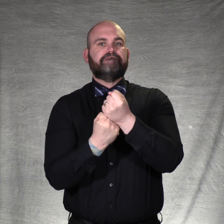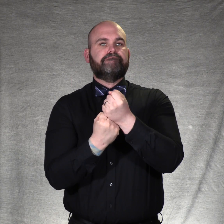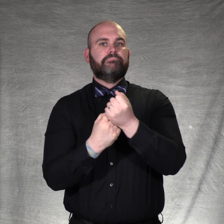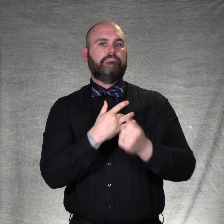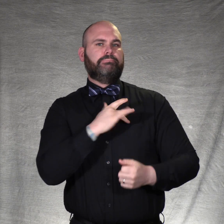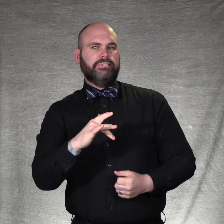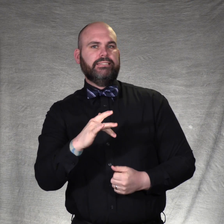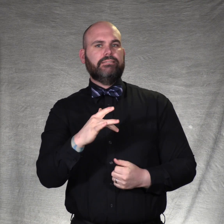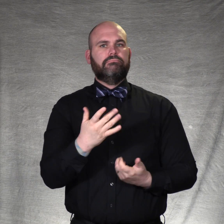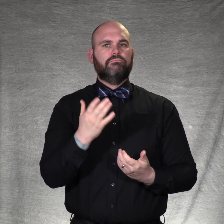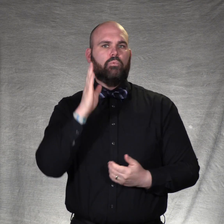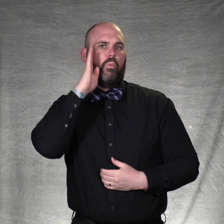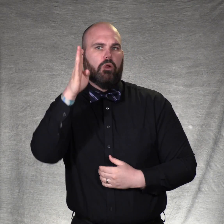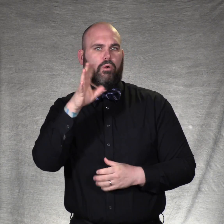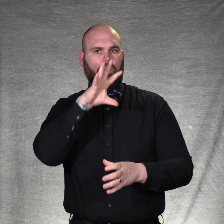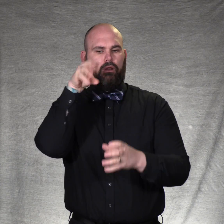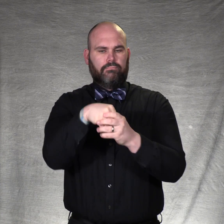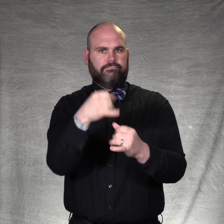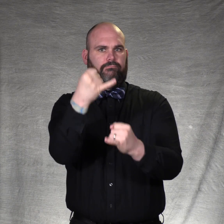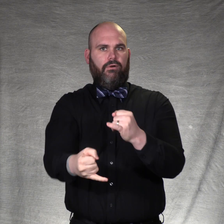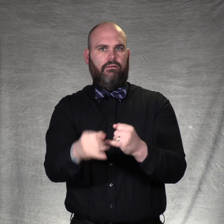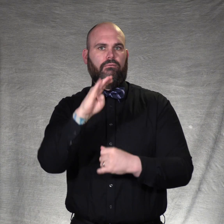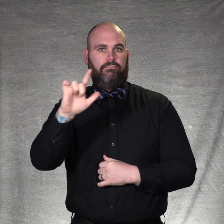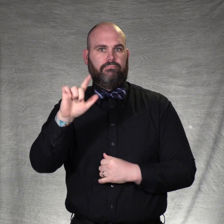it is very likely that it will be included in the final bill.